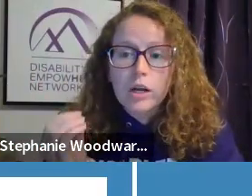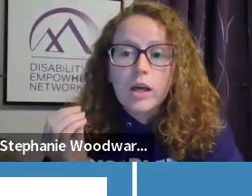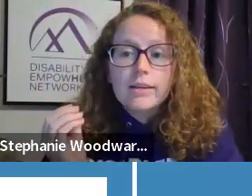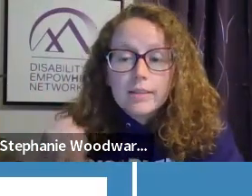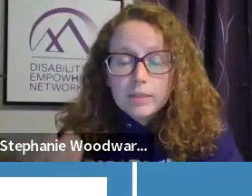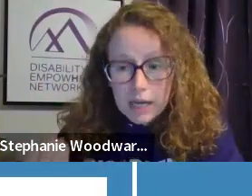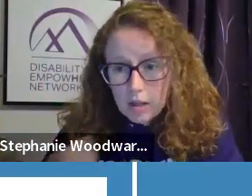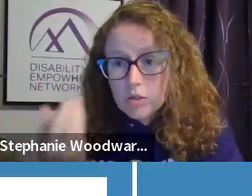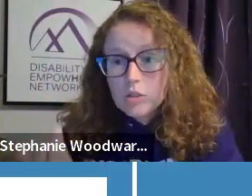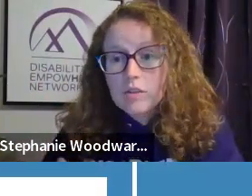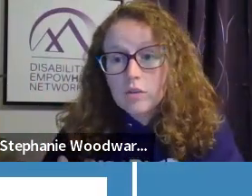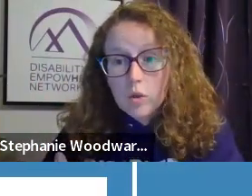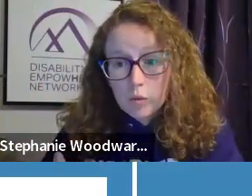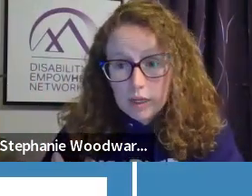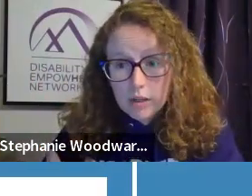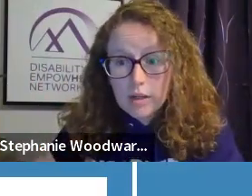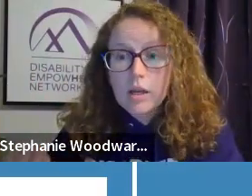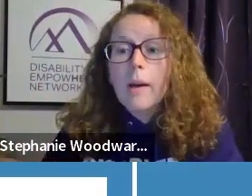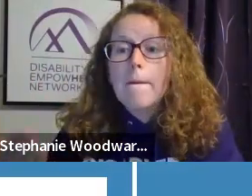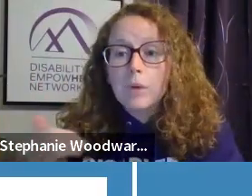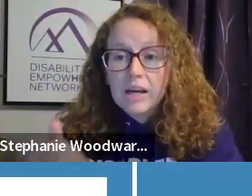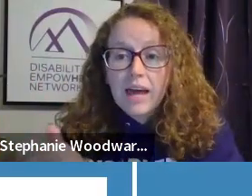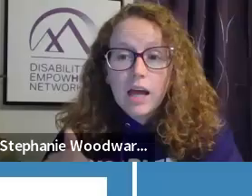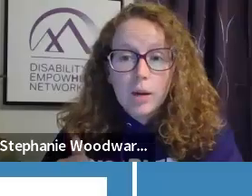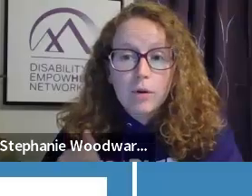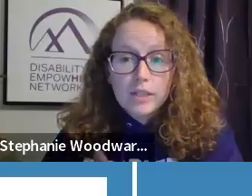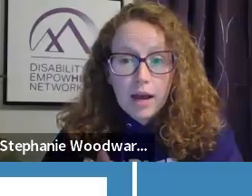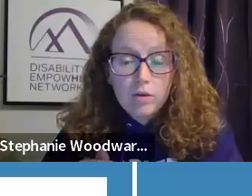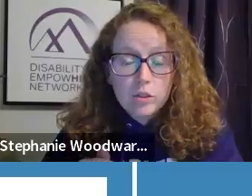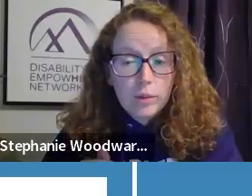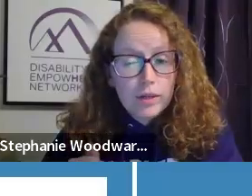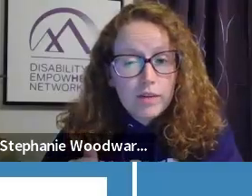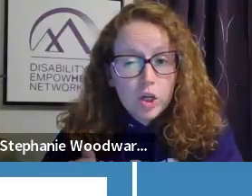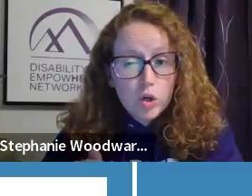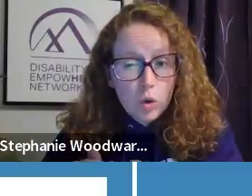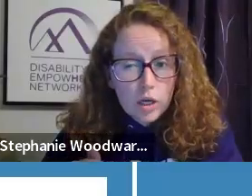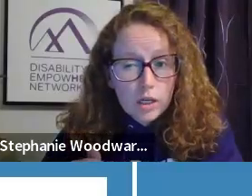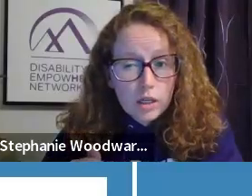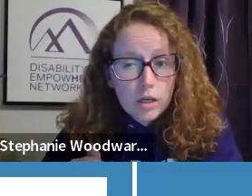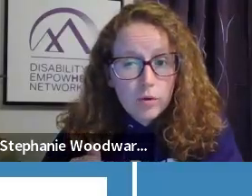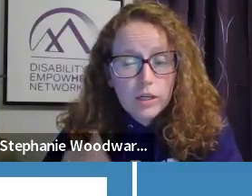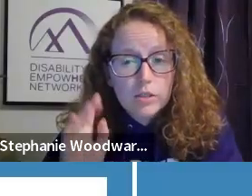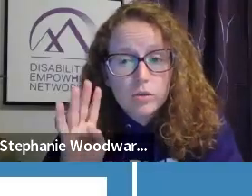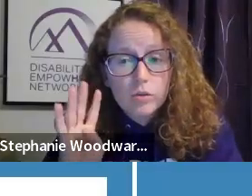with 15 or more employees. Again, we have those state laws that we talked